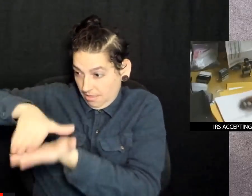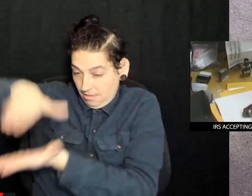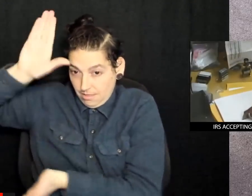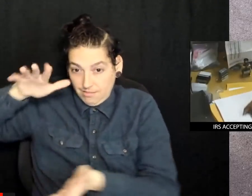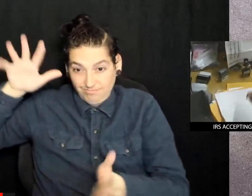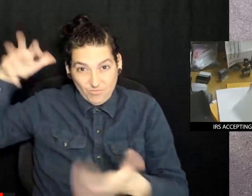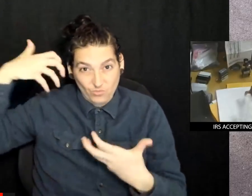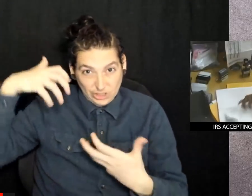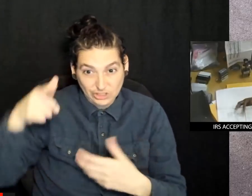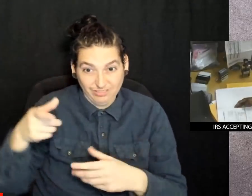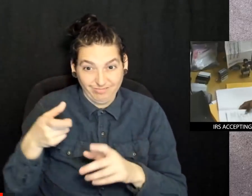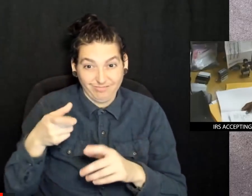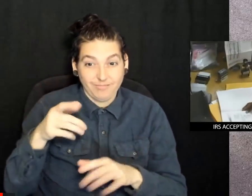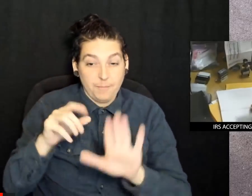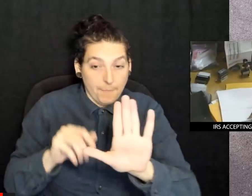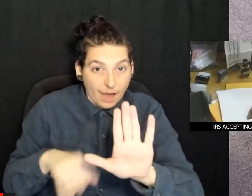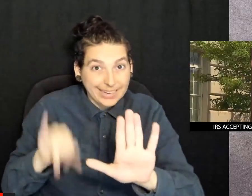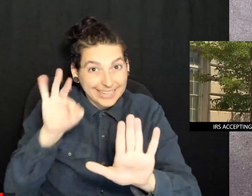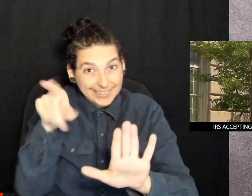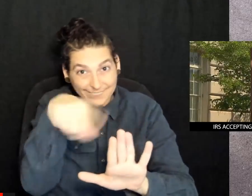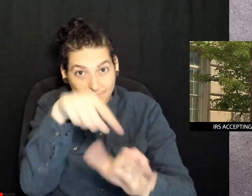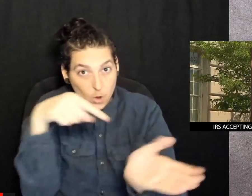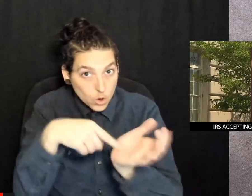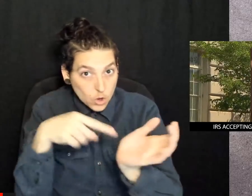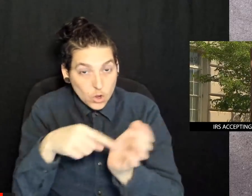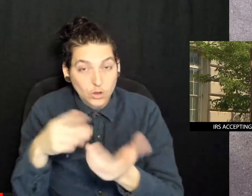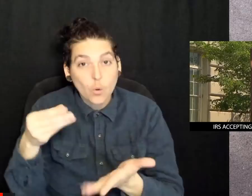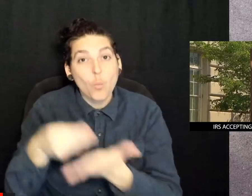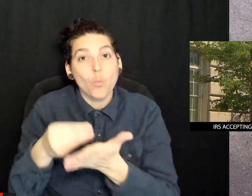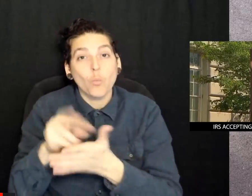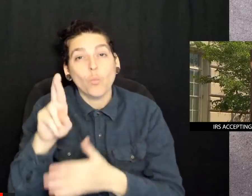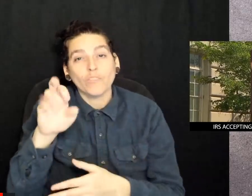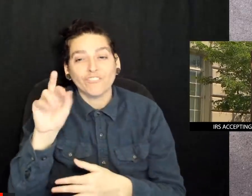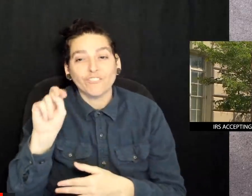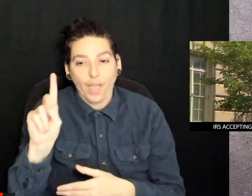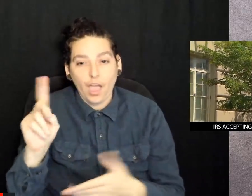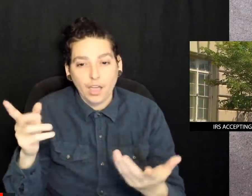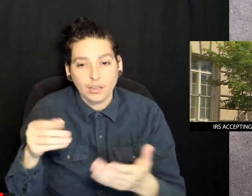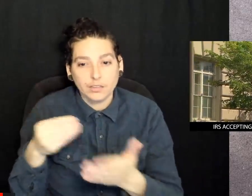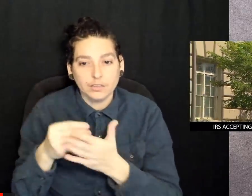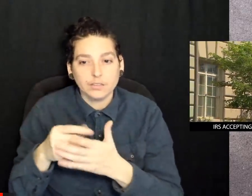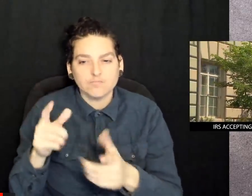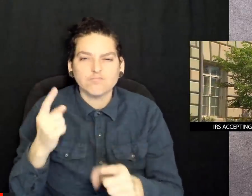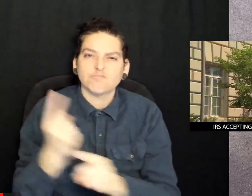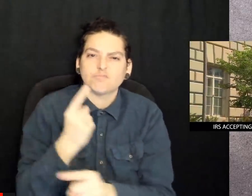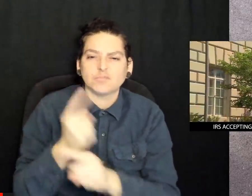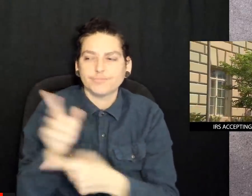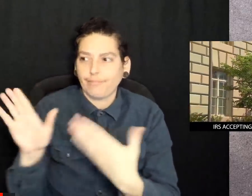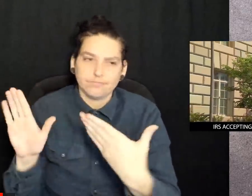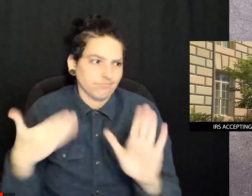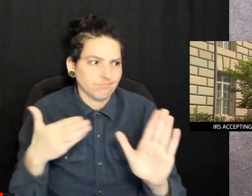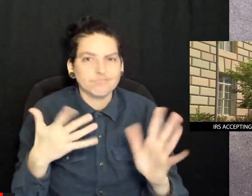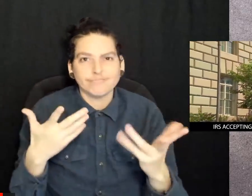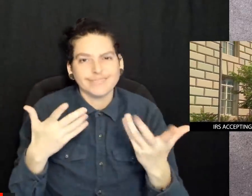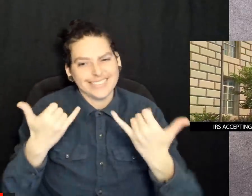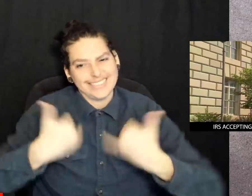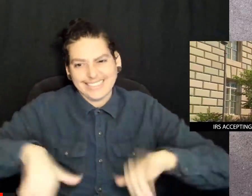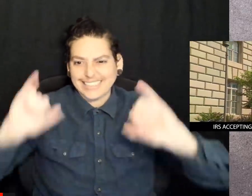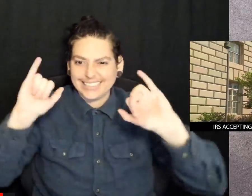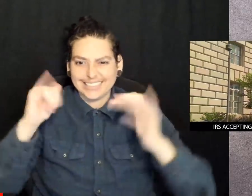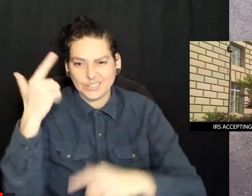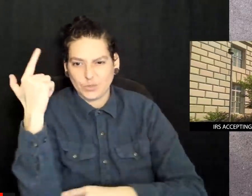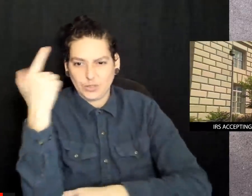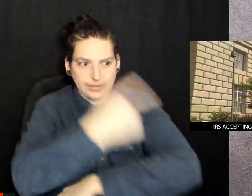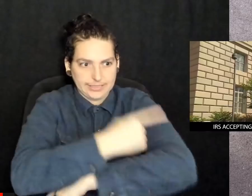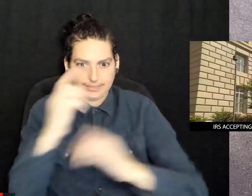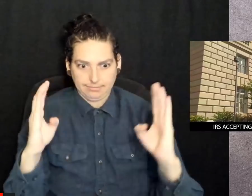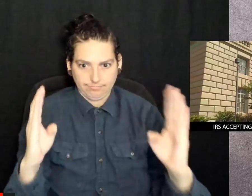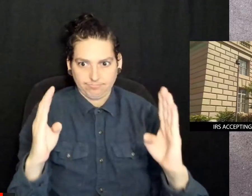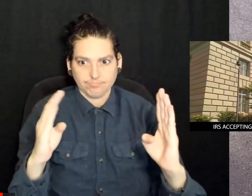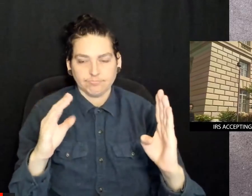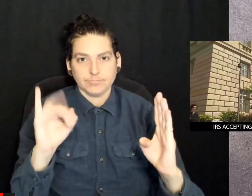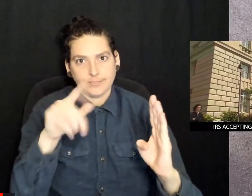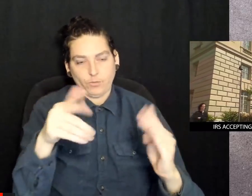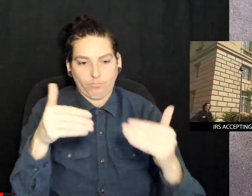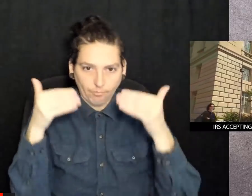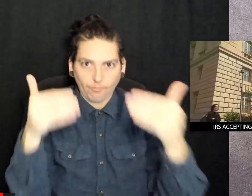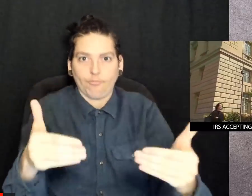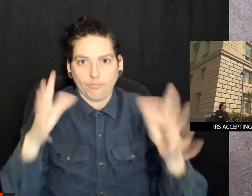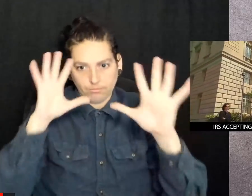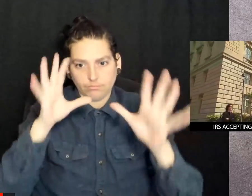of backlogged returns but if you are owed a refund the typical turnaround is still 21